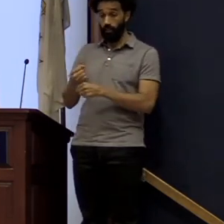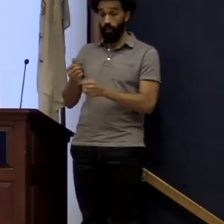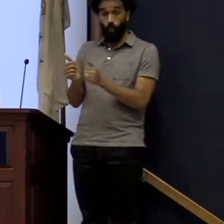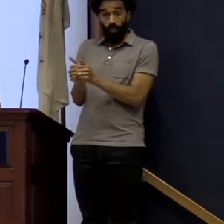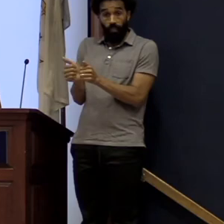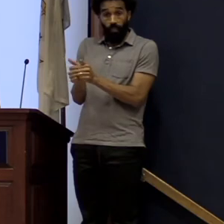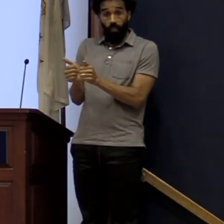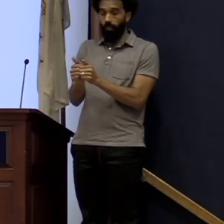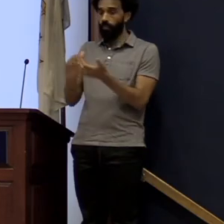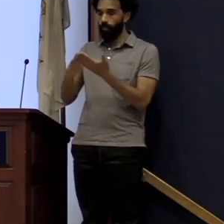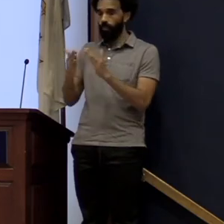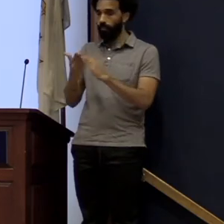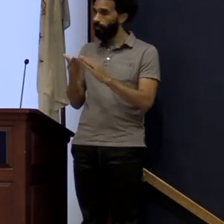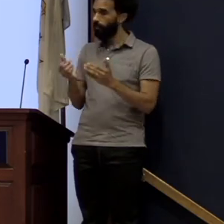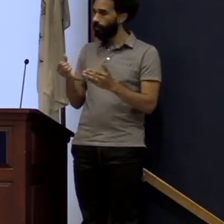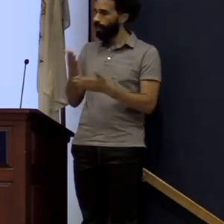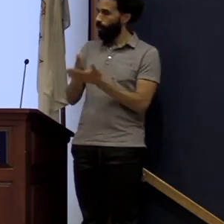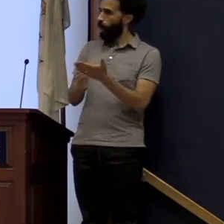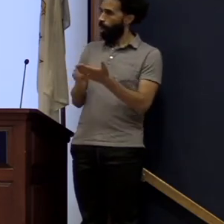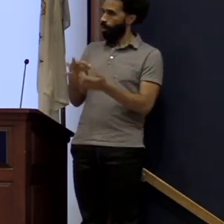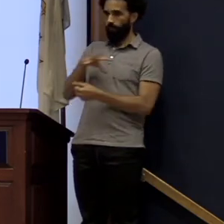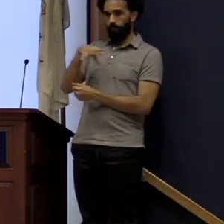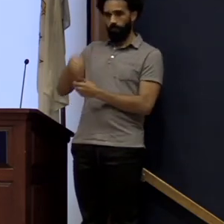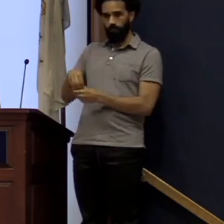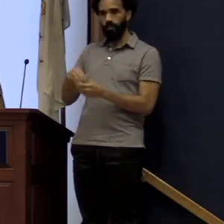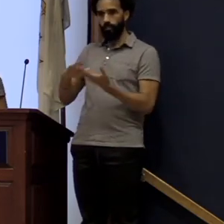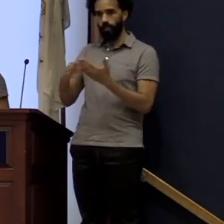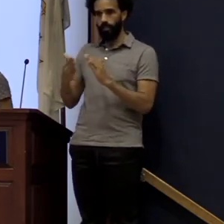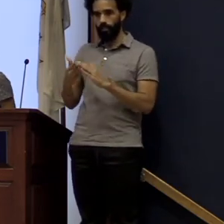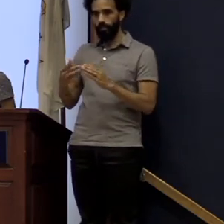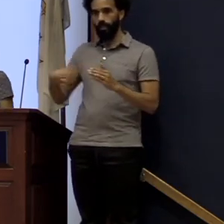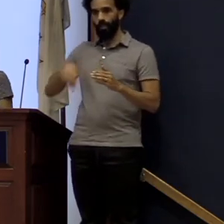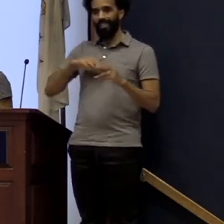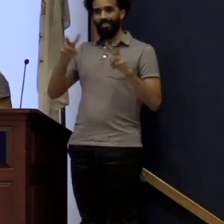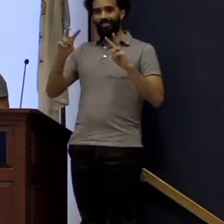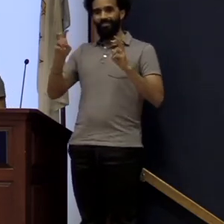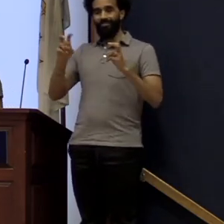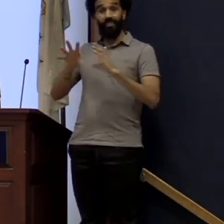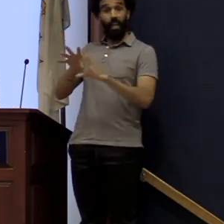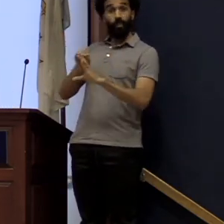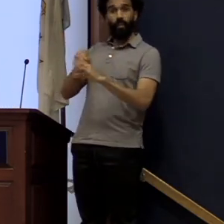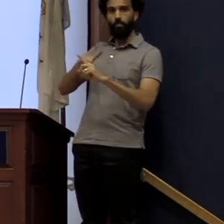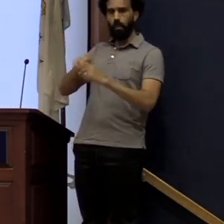I'll call us all insider Outsiders. So some of the parents and the grandparents who work at the club and